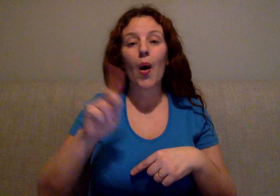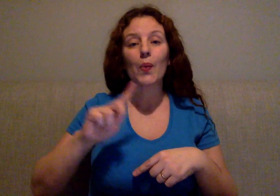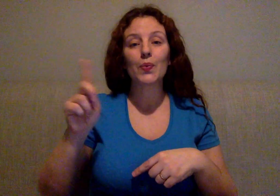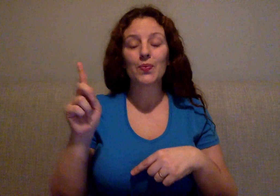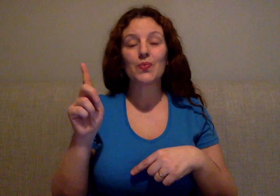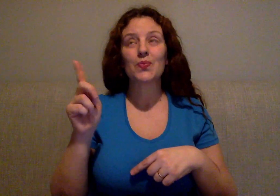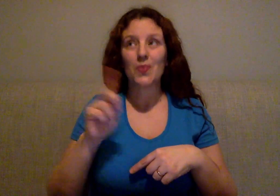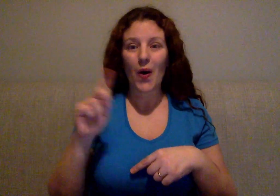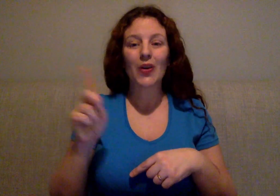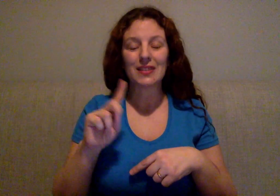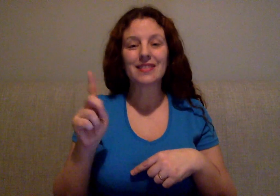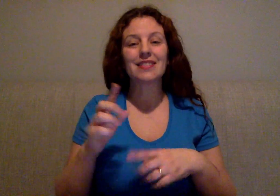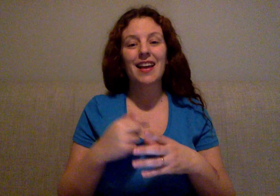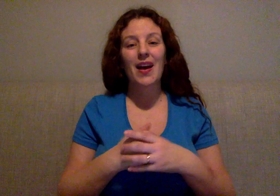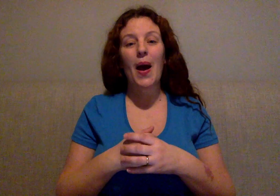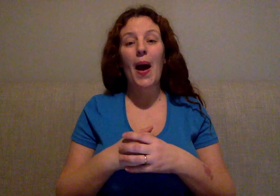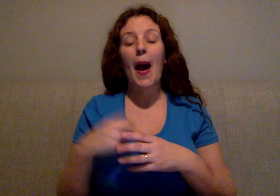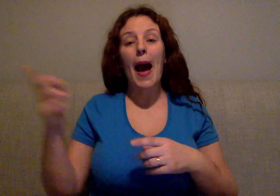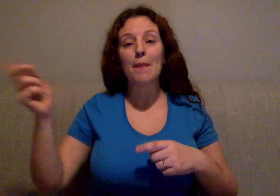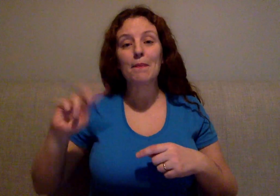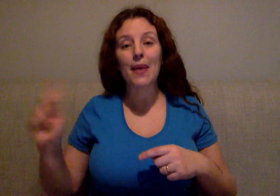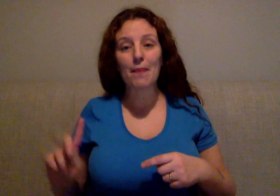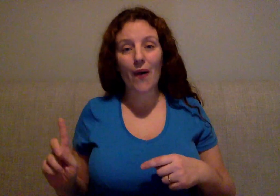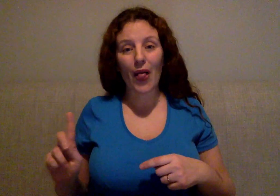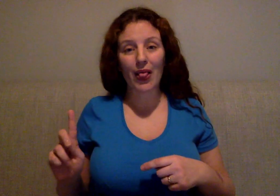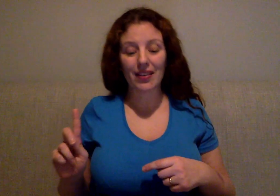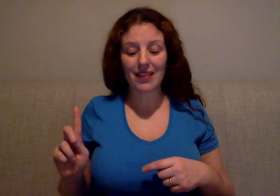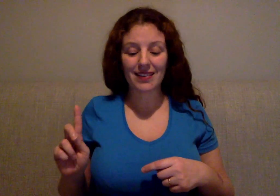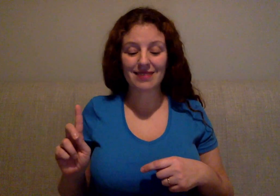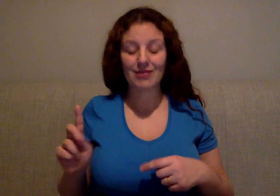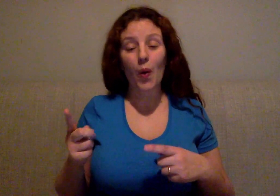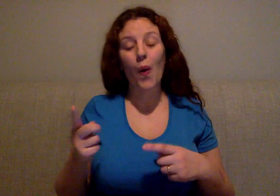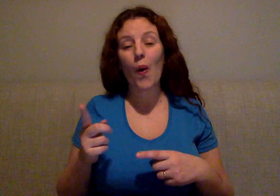WHAT PEOPLE